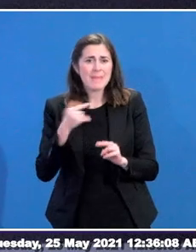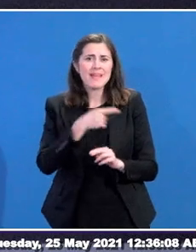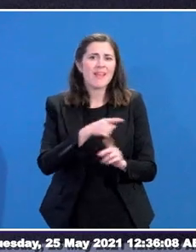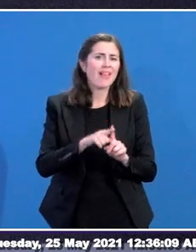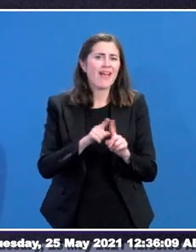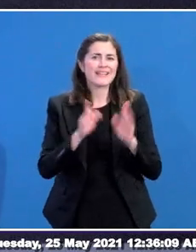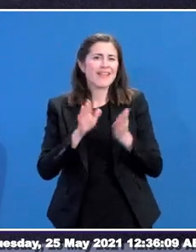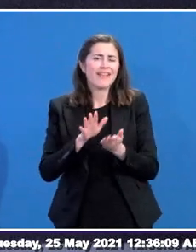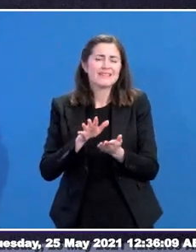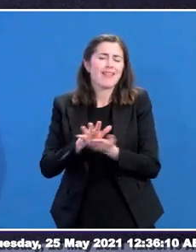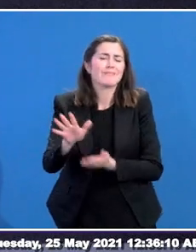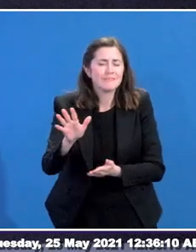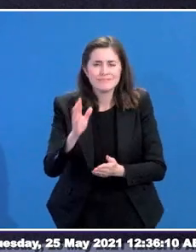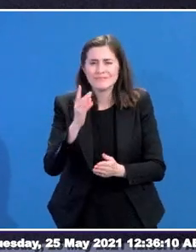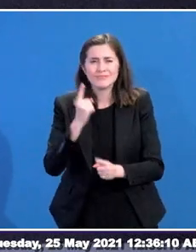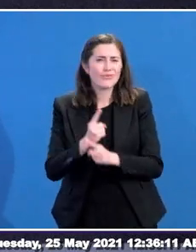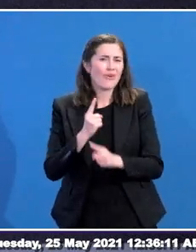comment or something like that.